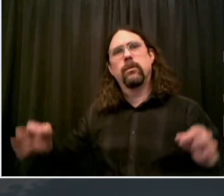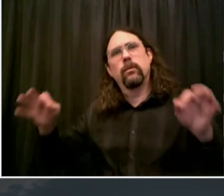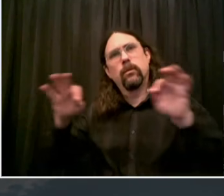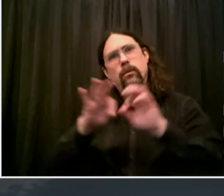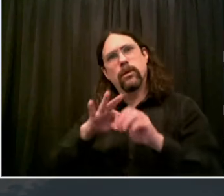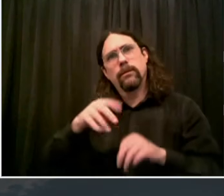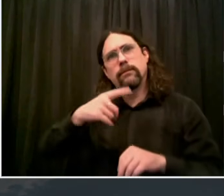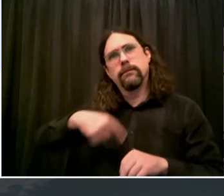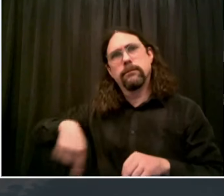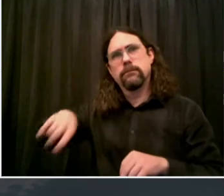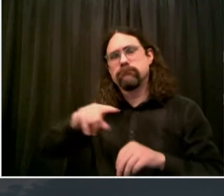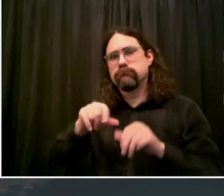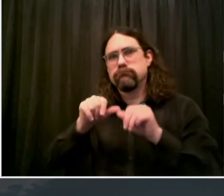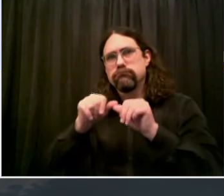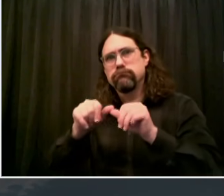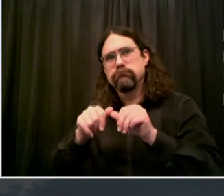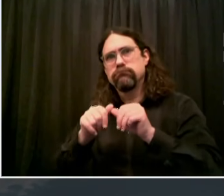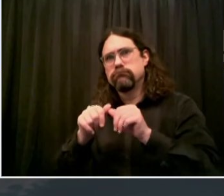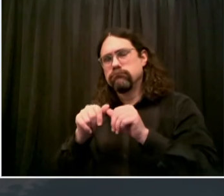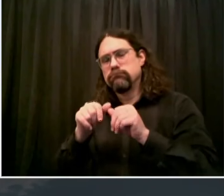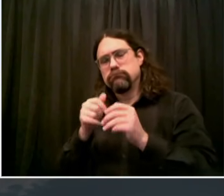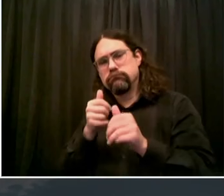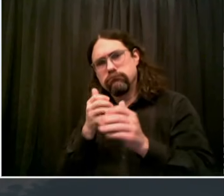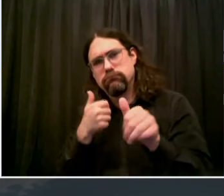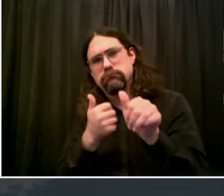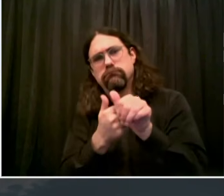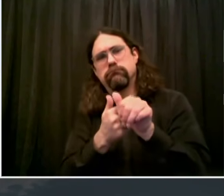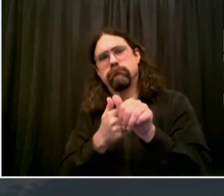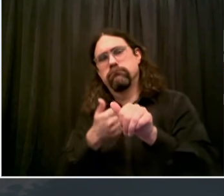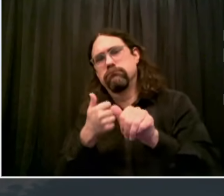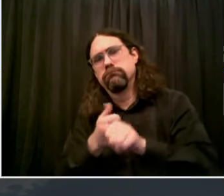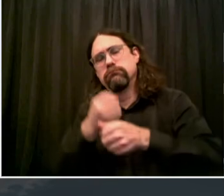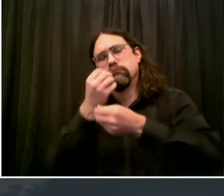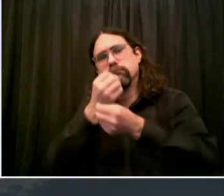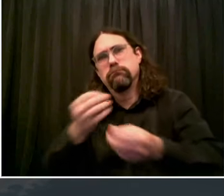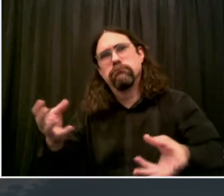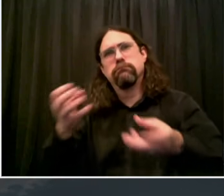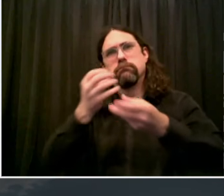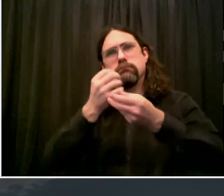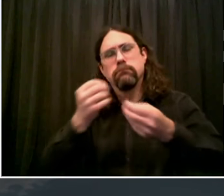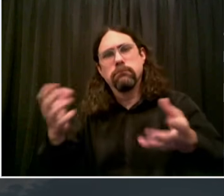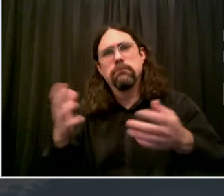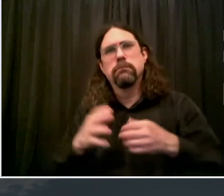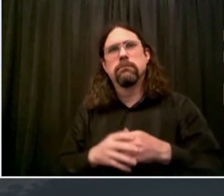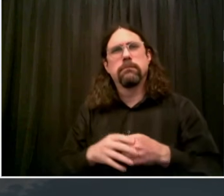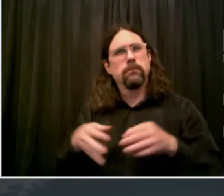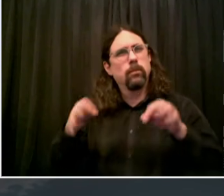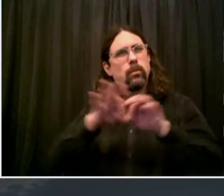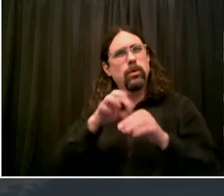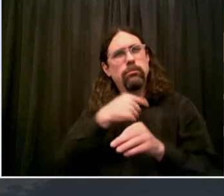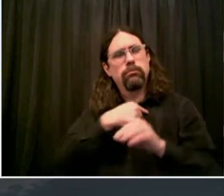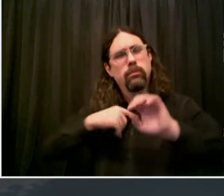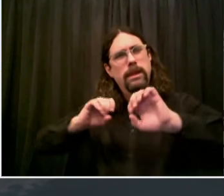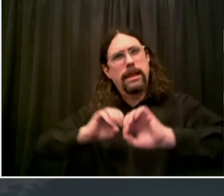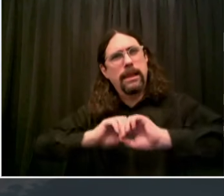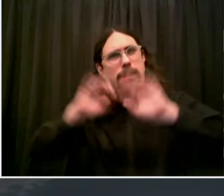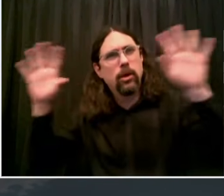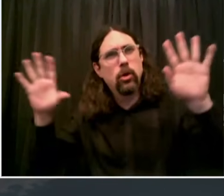WE SEE CERTAINLY INITIAL INDICATION OF REAL DISPARITY. I'M DEEPLY CONCERNED ABOUT THAT. WE HAVE ONLY,